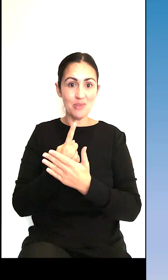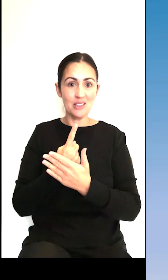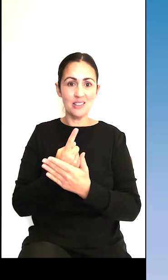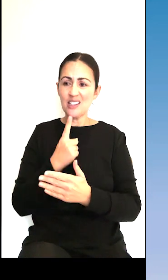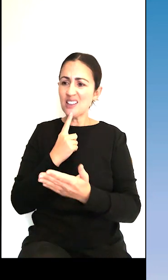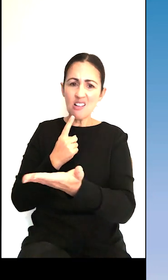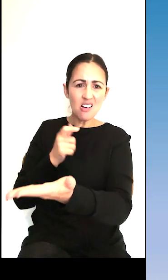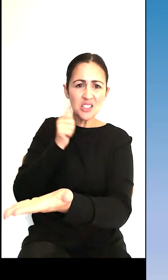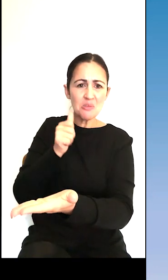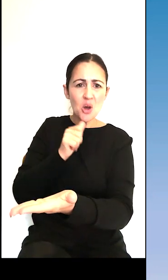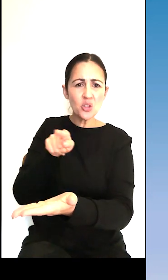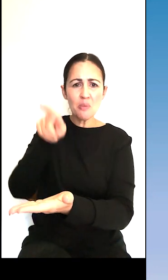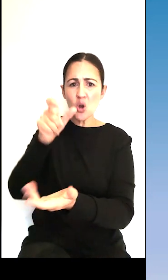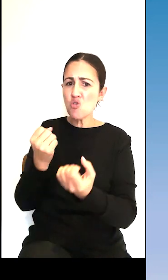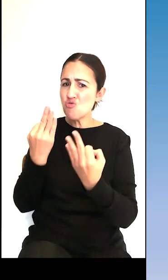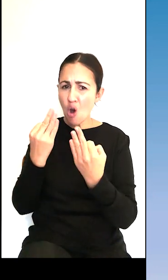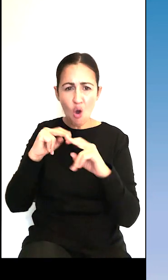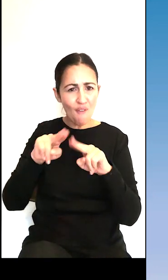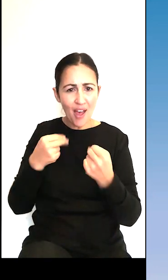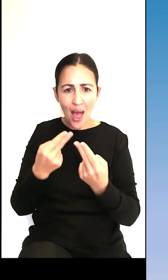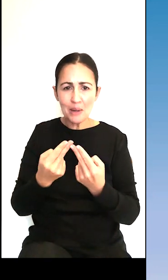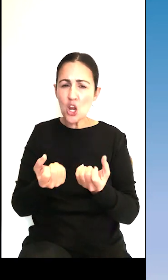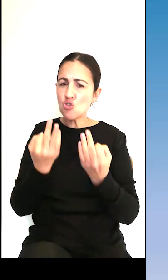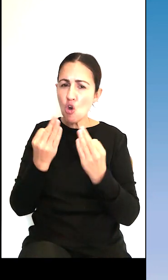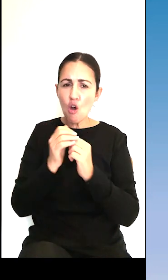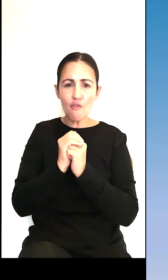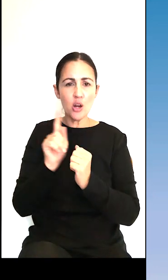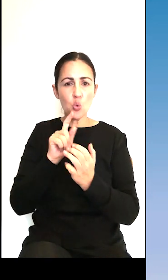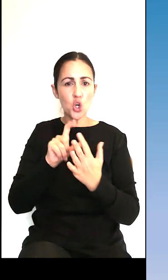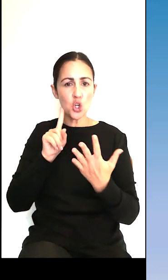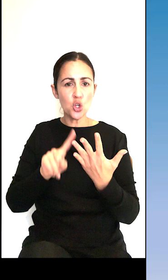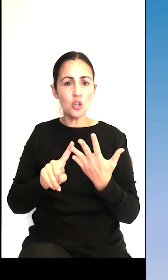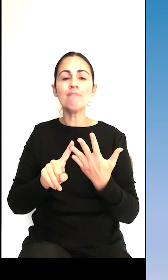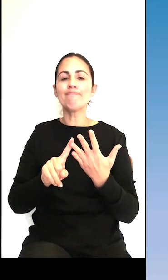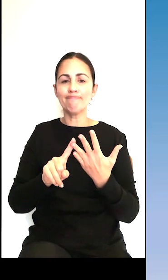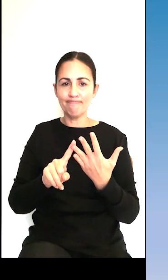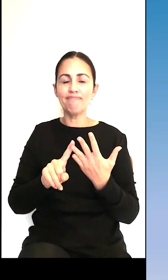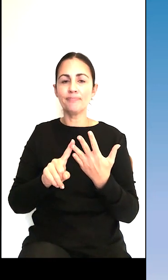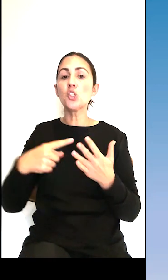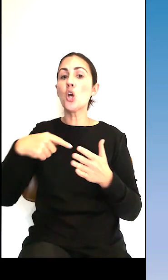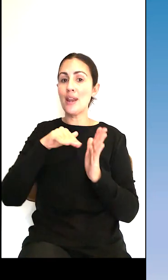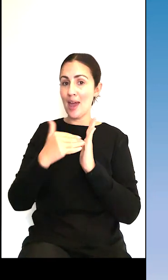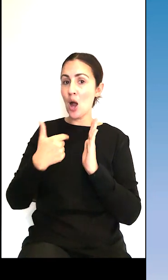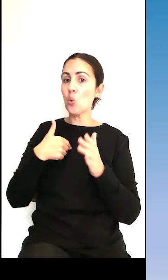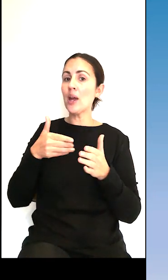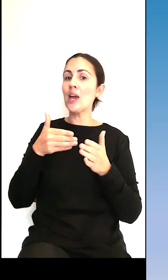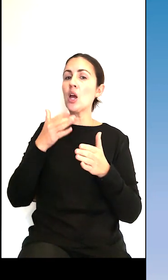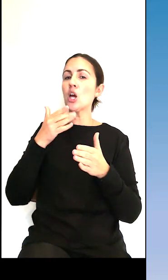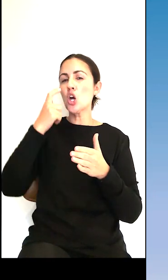and actually we're building that capability for healthcare providers in some settings to be able to upload that document on their behalf.